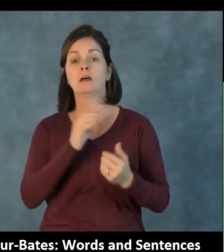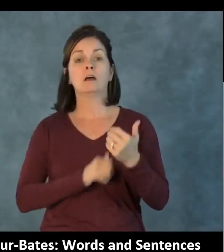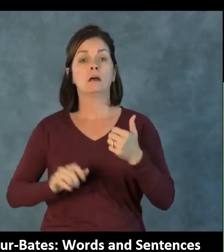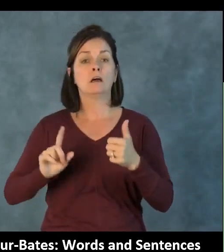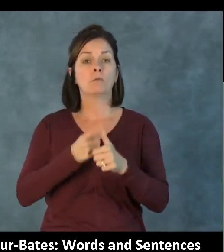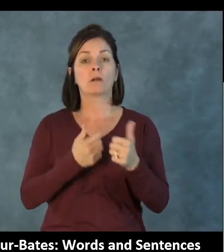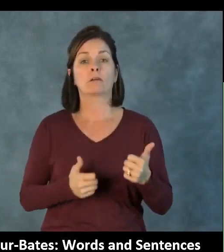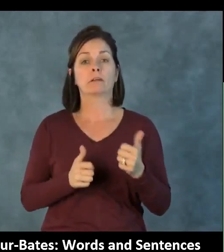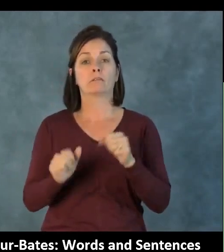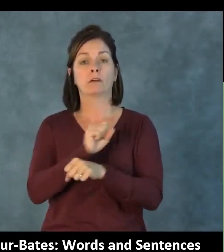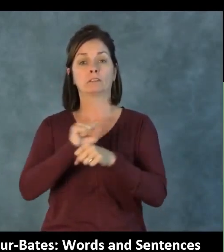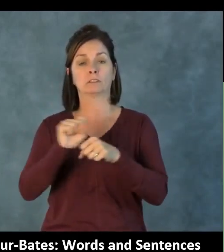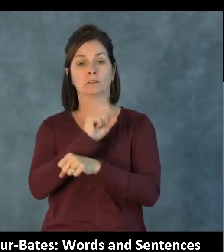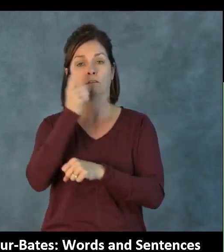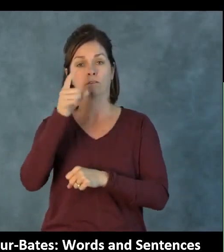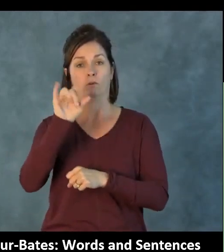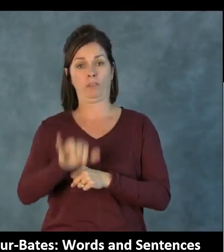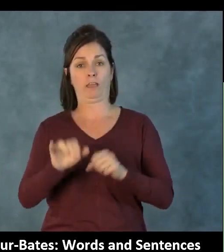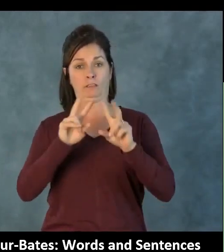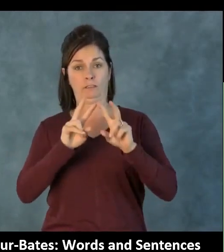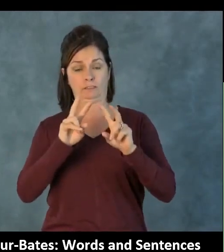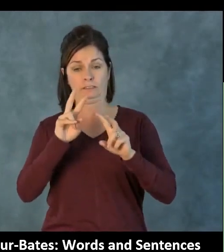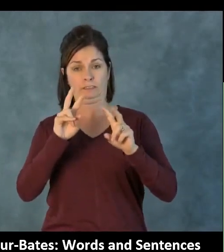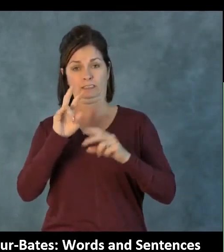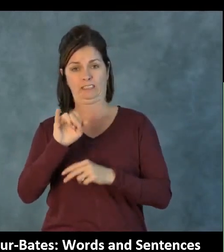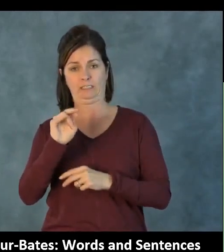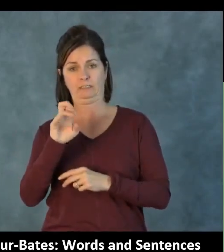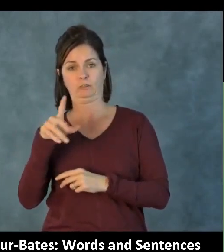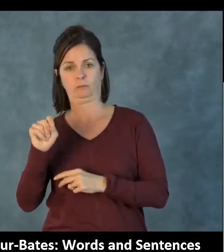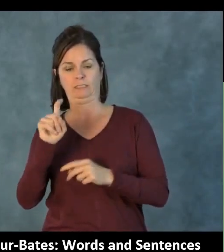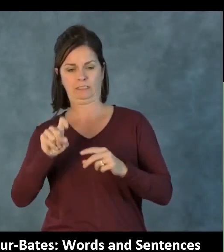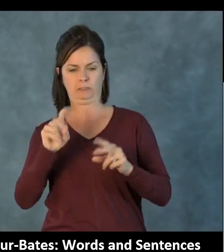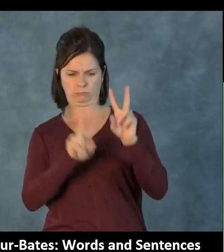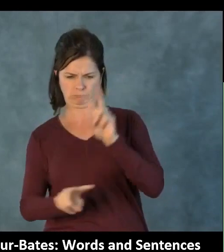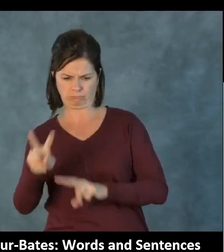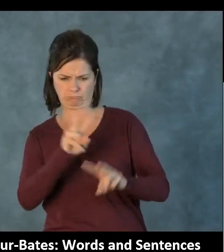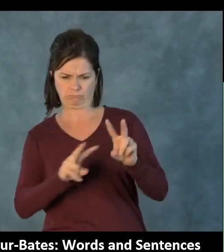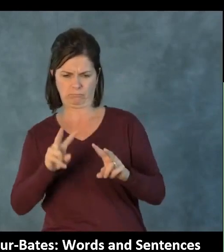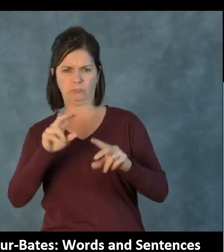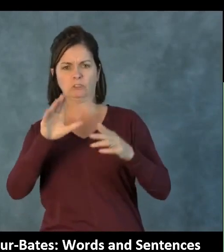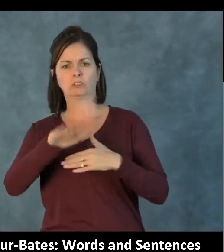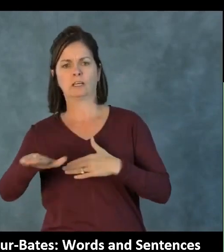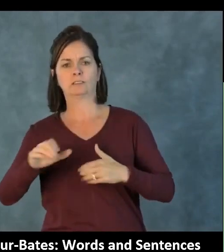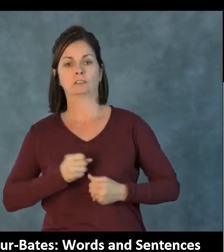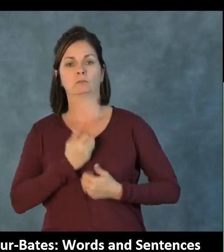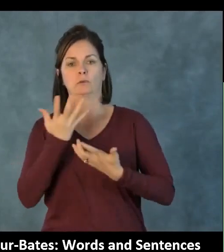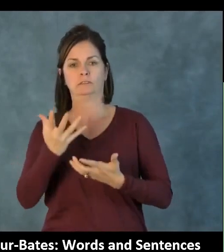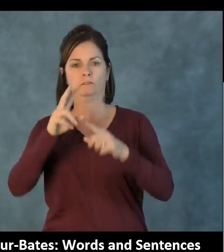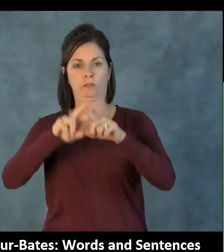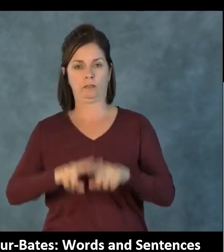to look at a child's expressive vocabulary skills. In a moment, I'll show you a sample page